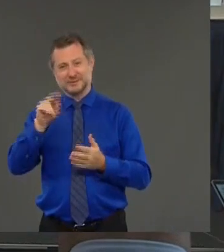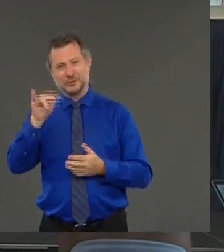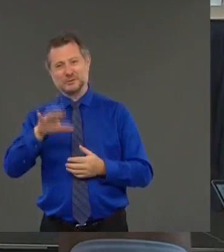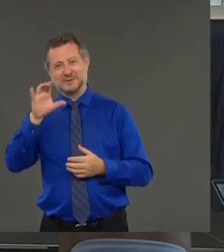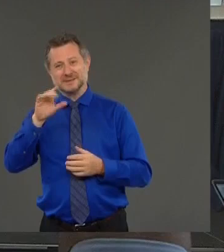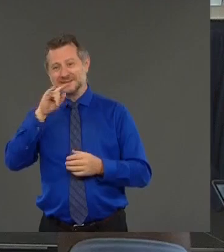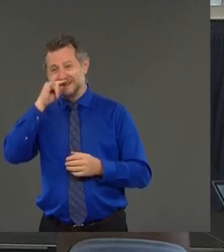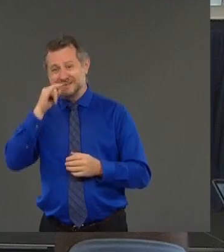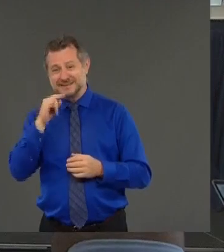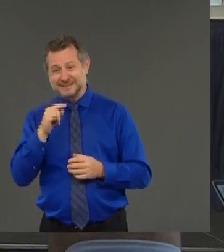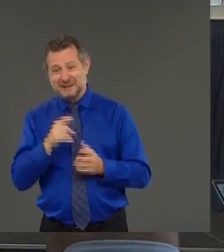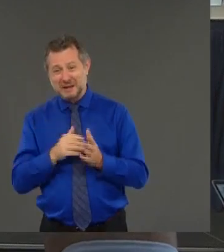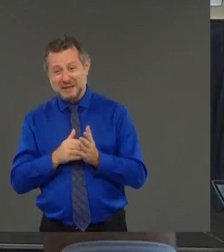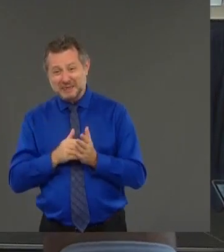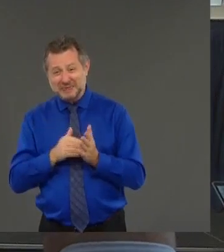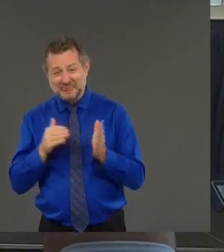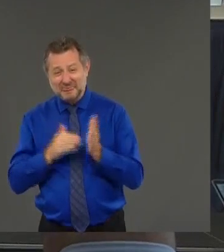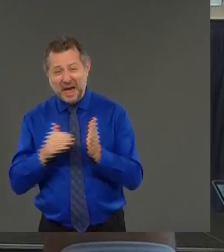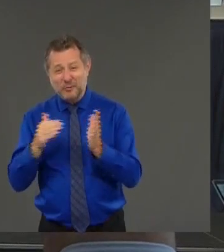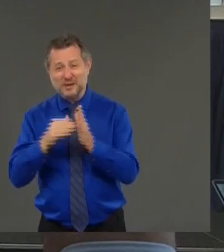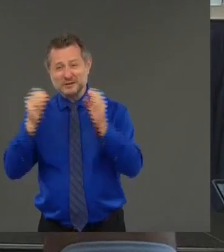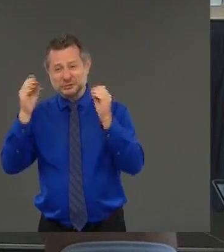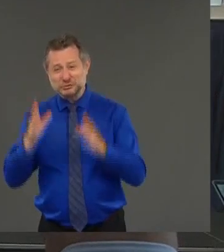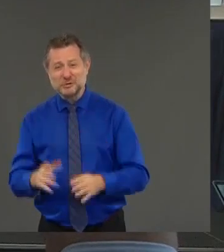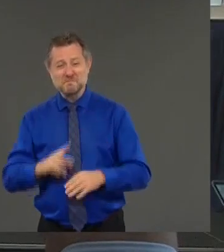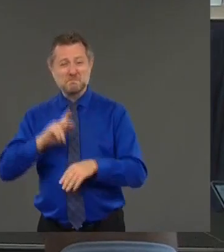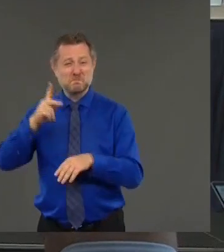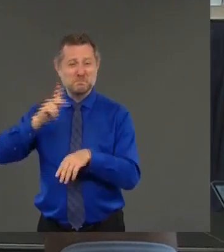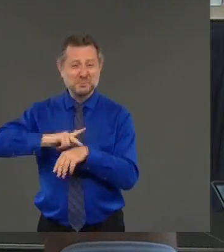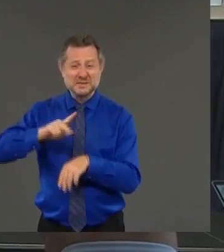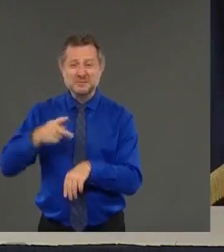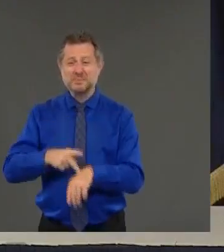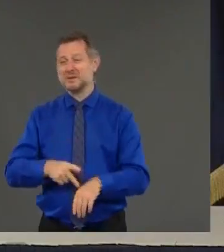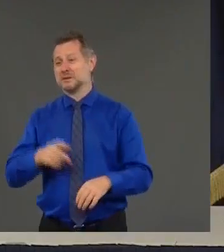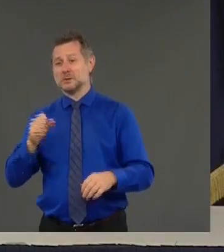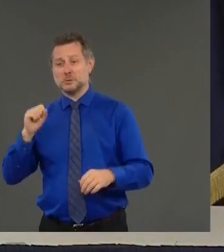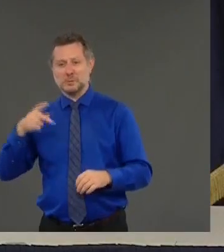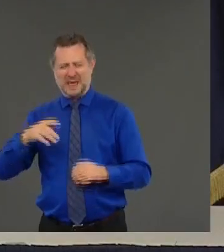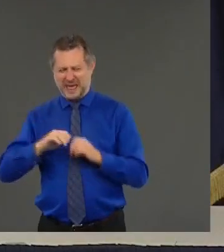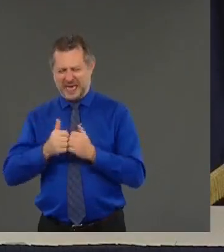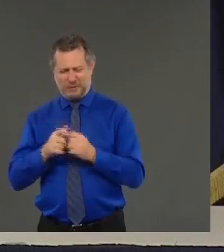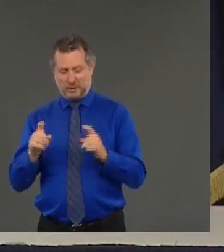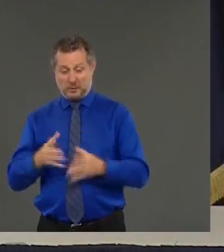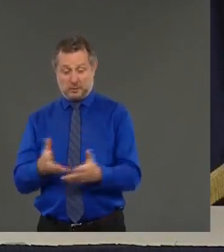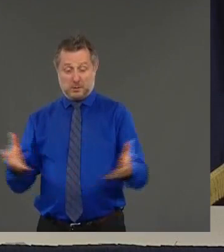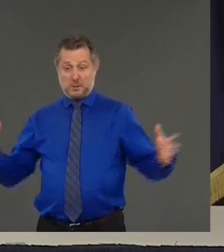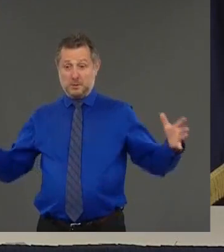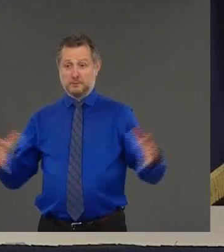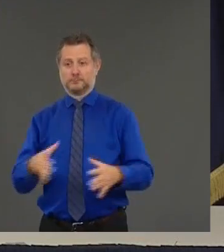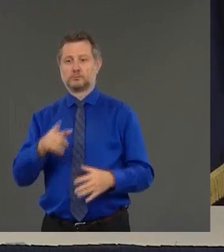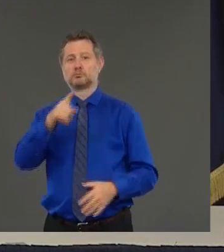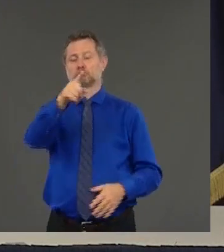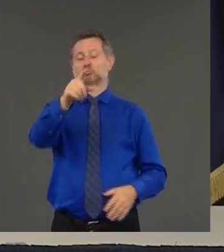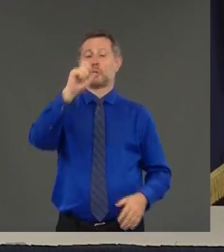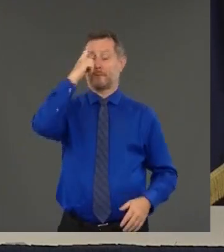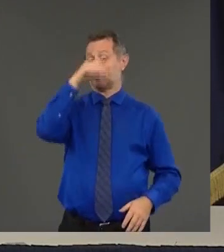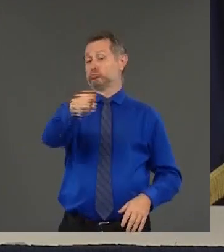YORK CITY HAVE THE CAPACITY TO TEST NOT ONLY THE 1.1 MILLION STUDENTS, BUT THE TENS OF THOUSANDS OF TEACHERS AND PRINCIPALS WHO ARE GOING TO BE